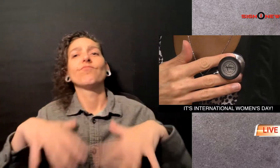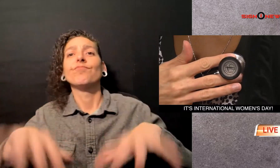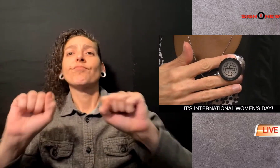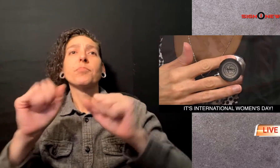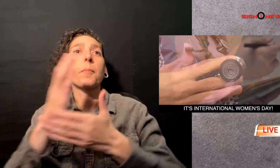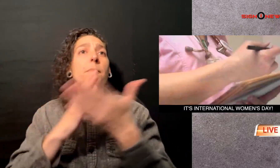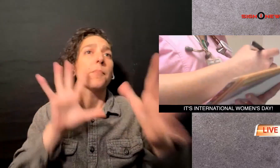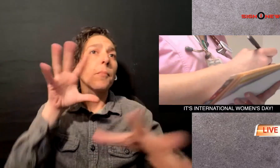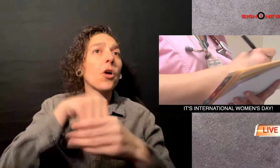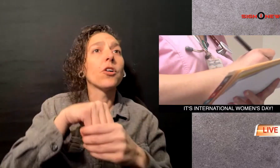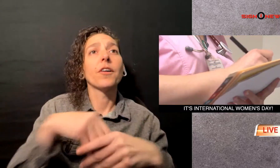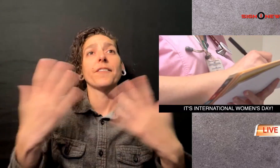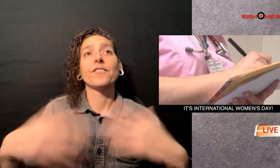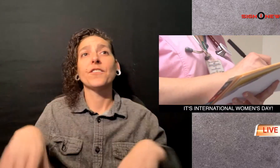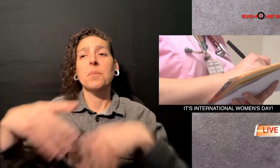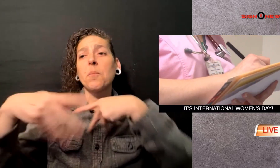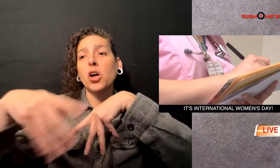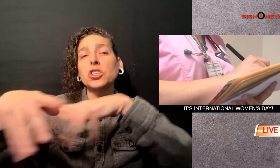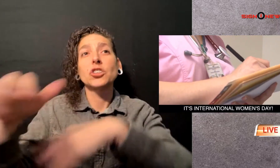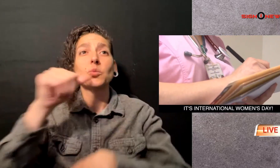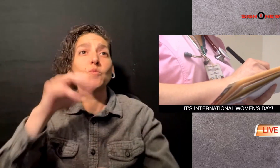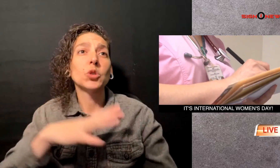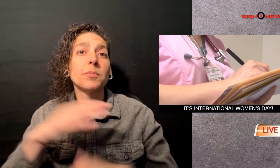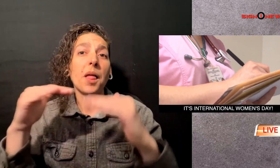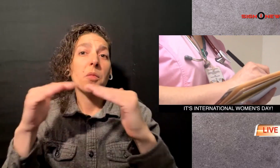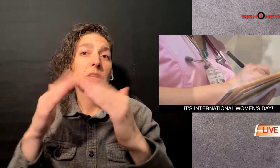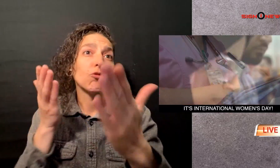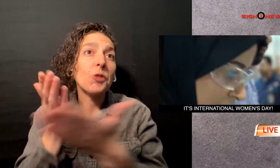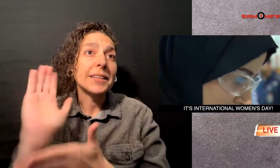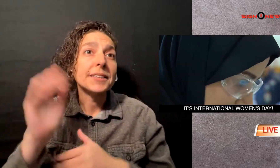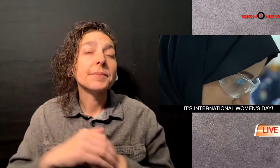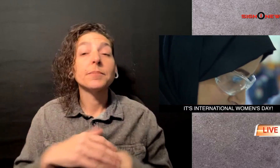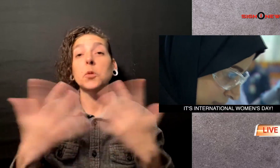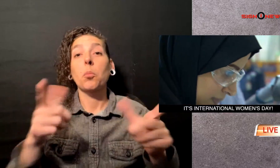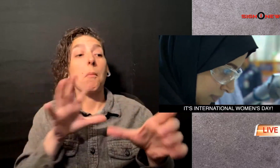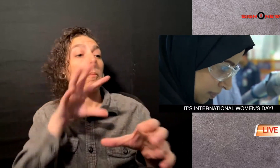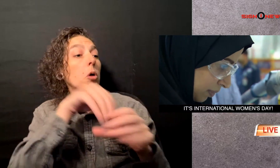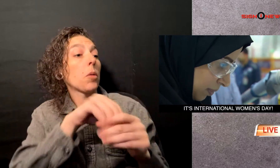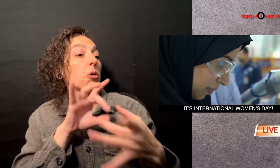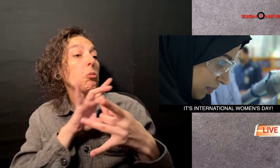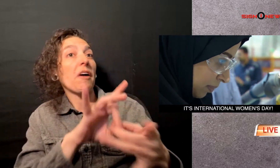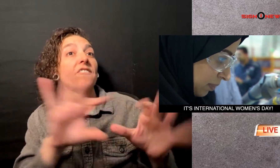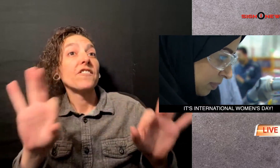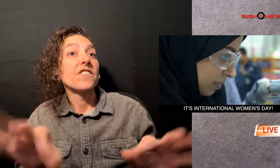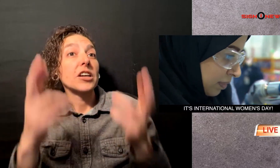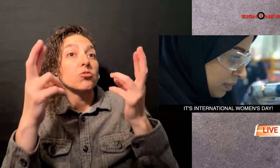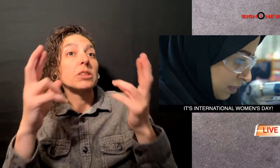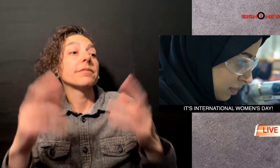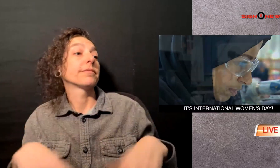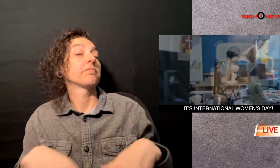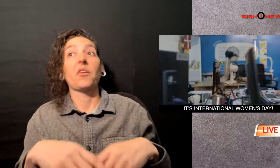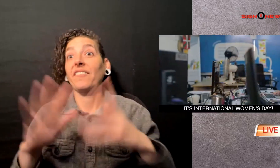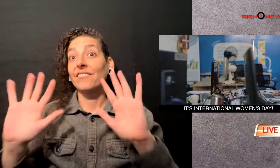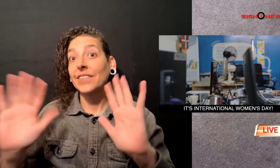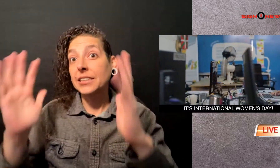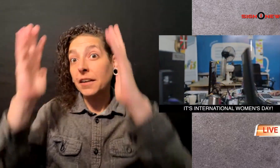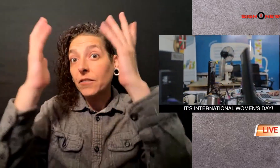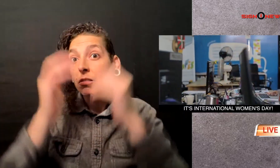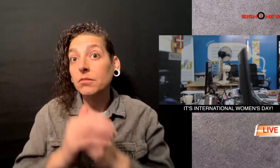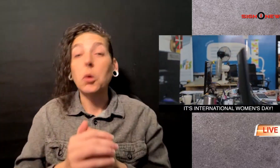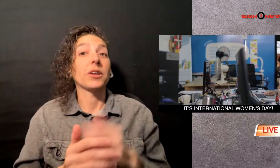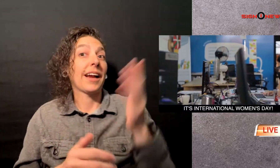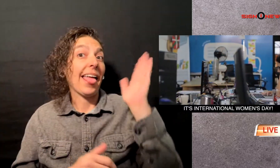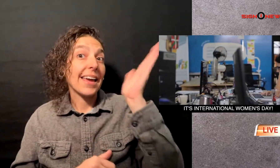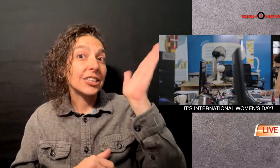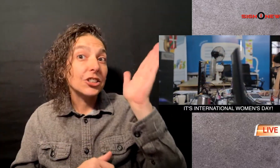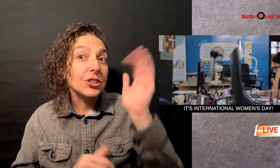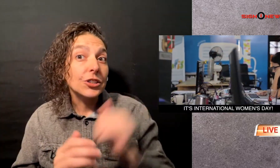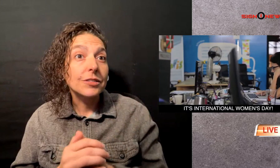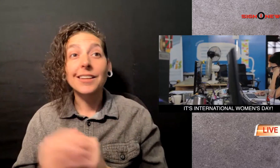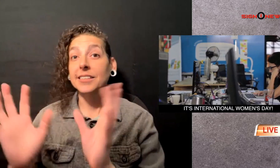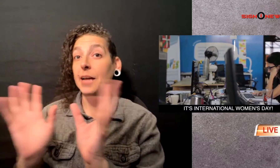March for women's equal rights or participate in a related fundraiser festival lecture or seminar